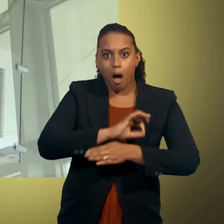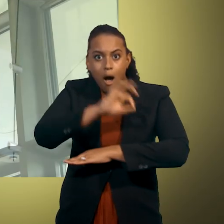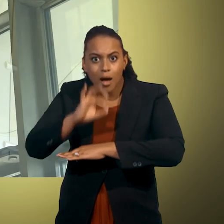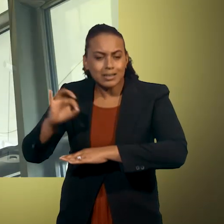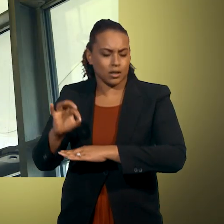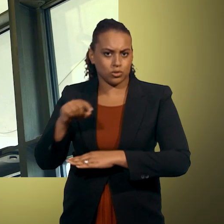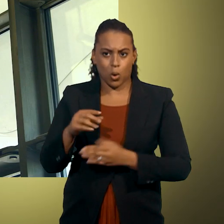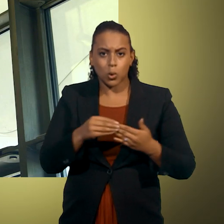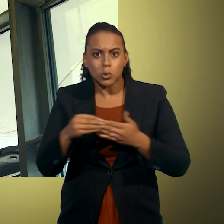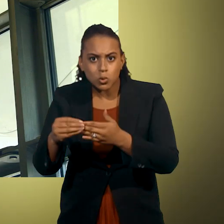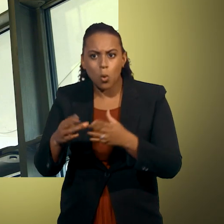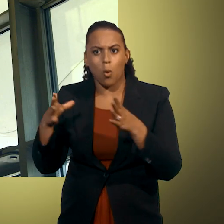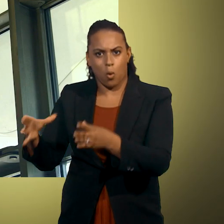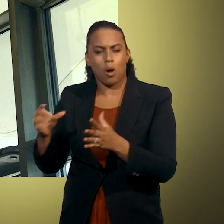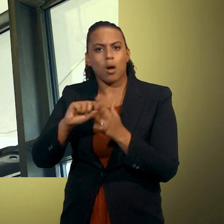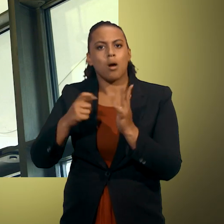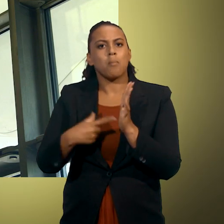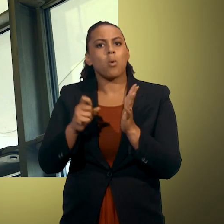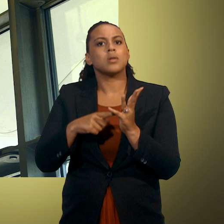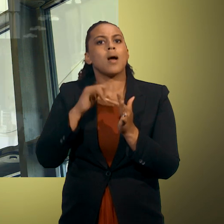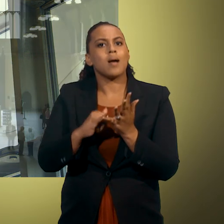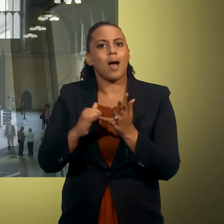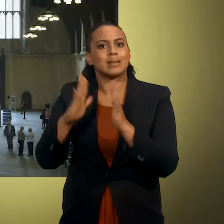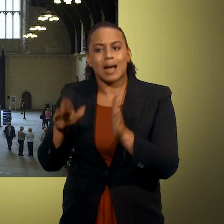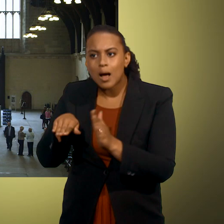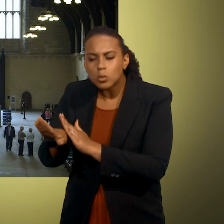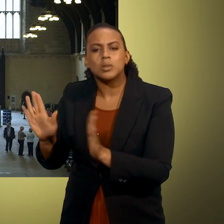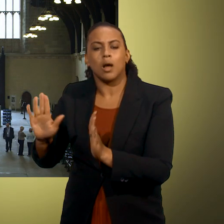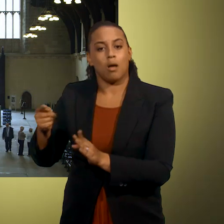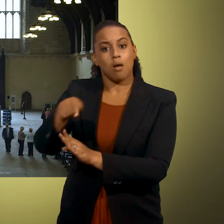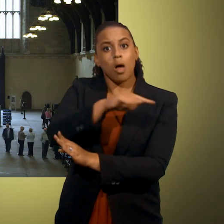House, all other tours start after you've entered Westminster Hall.